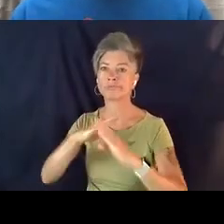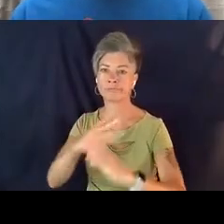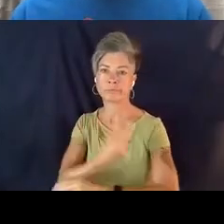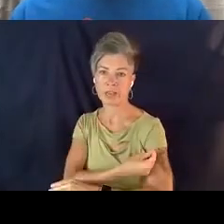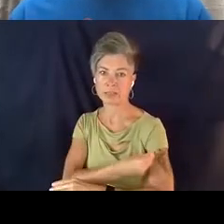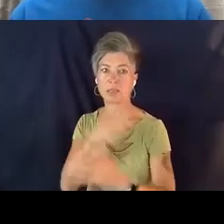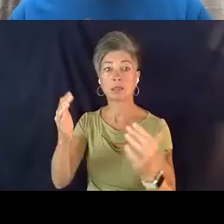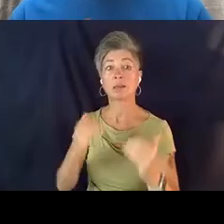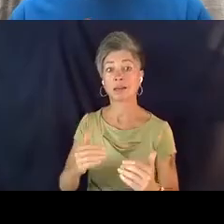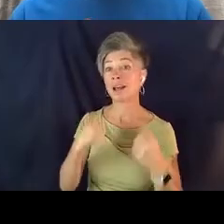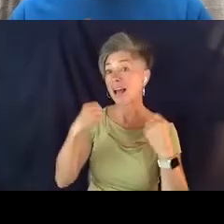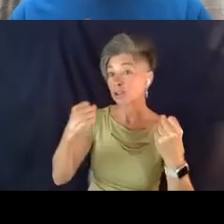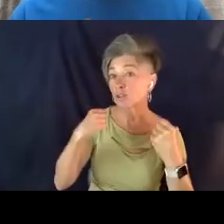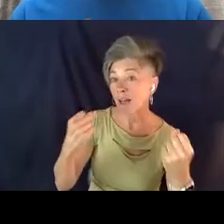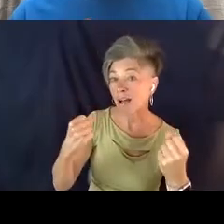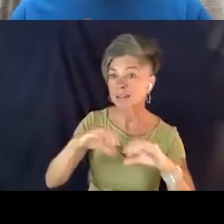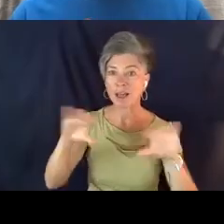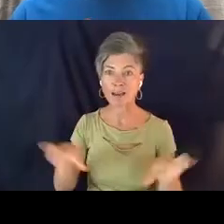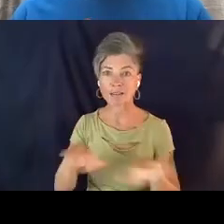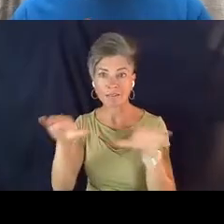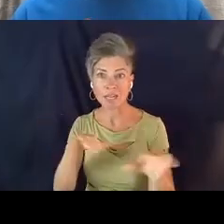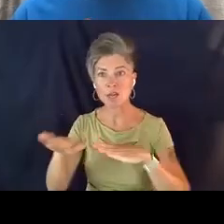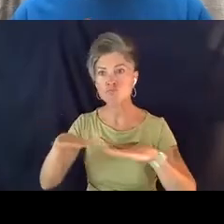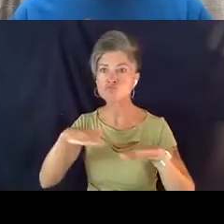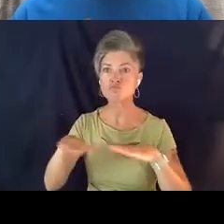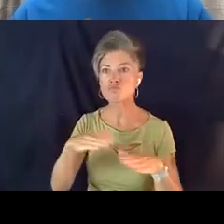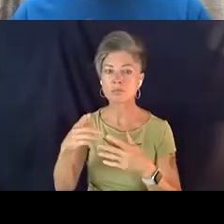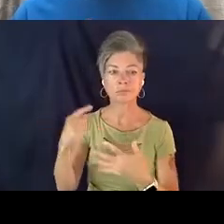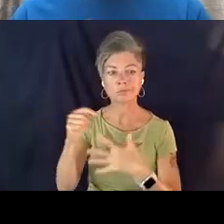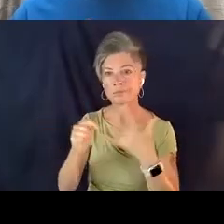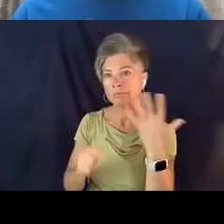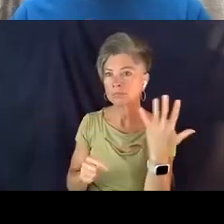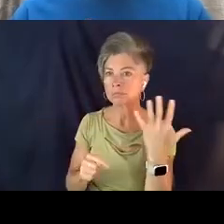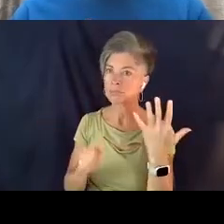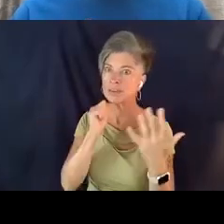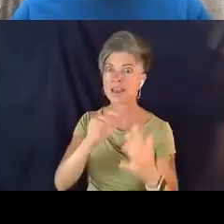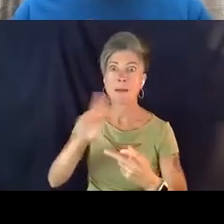It's not a silver bullet, but it can certainly help keep you healthy and well.